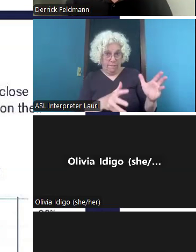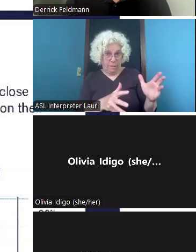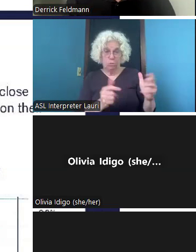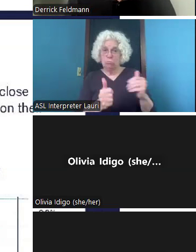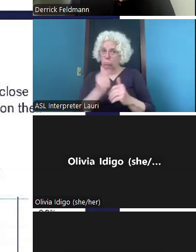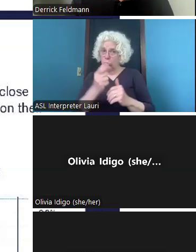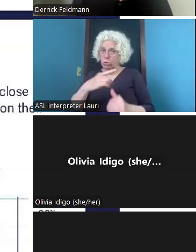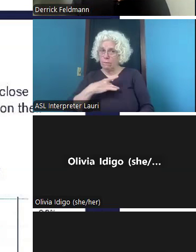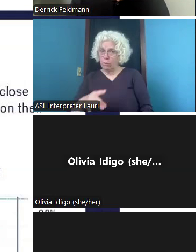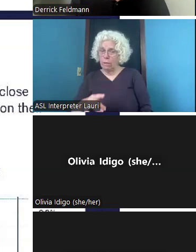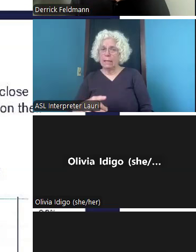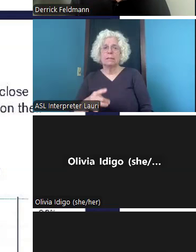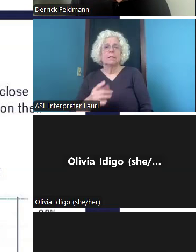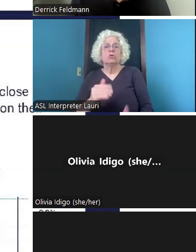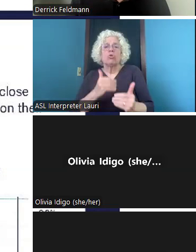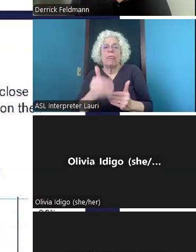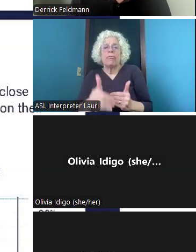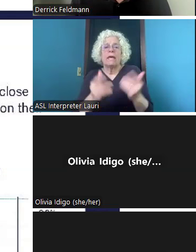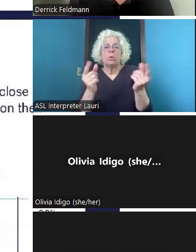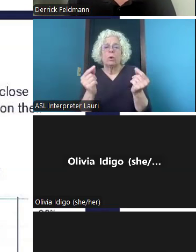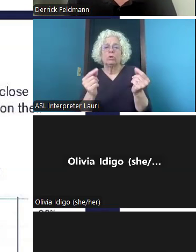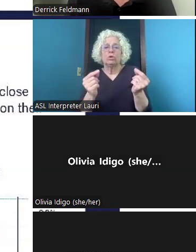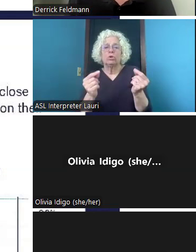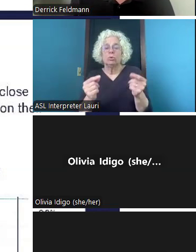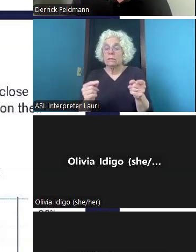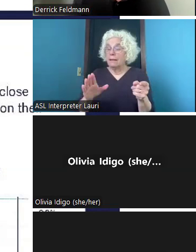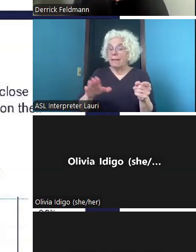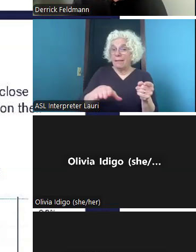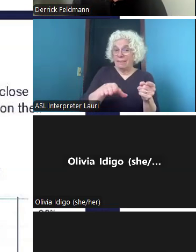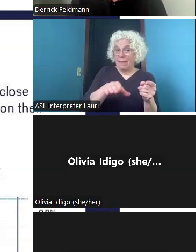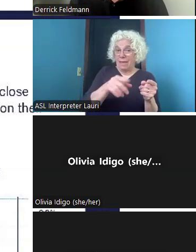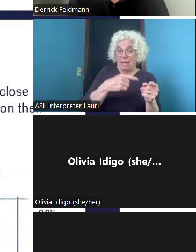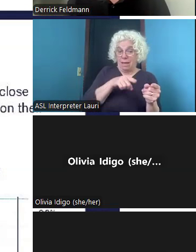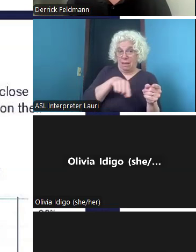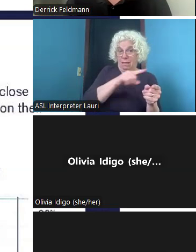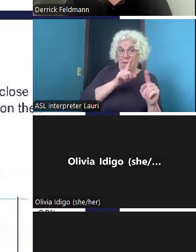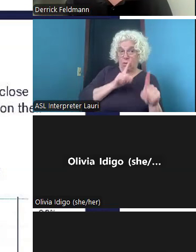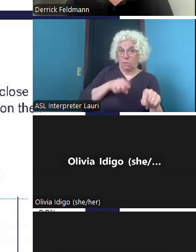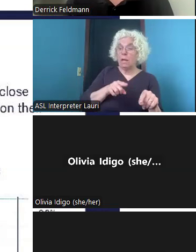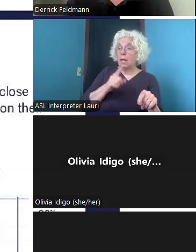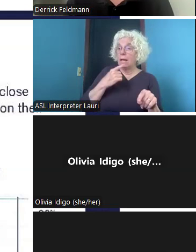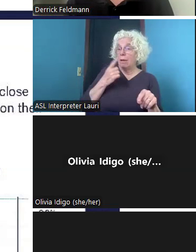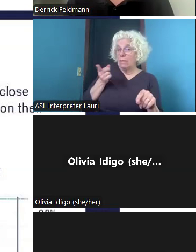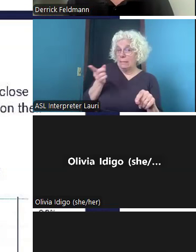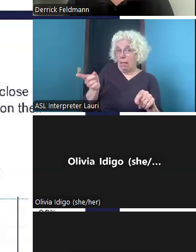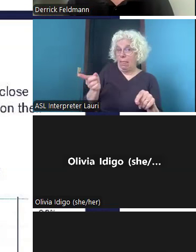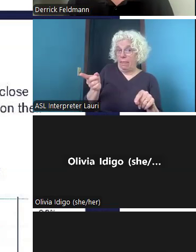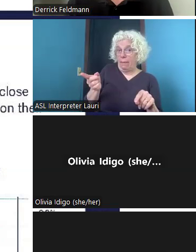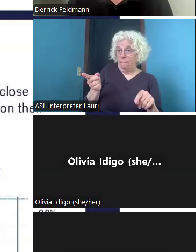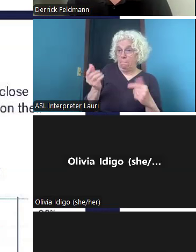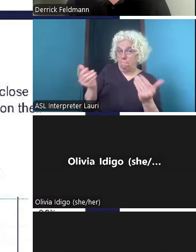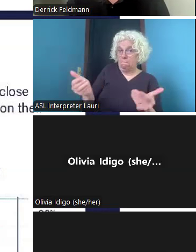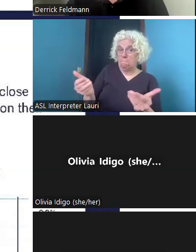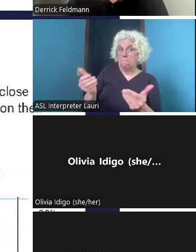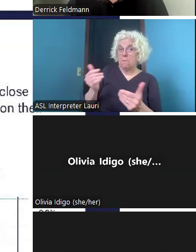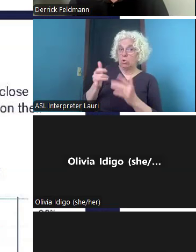what would you do? And what we heard is I would tell my loved one, my close connection, what was going on and to use 988.